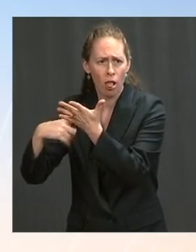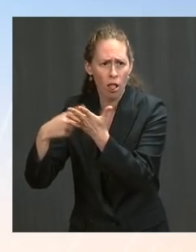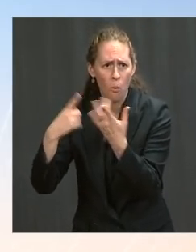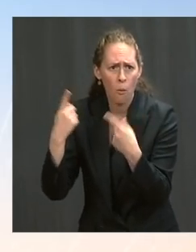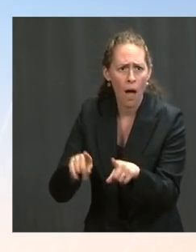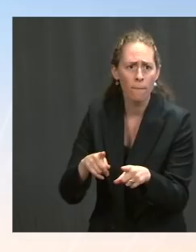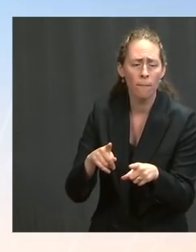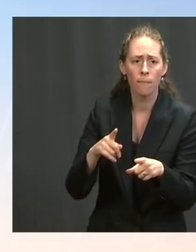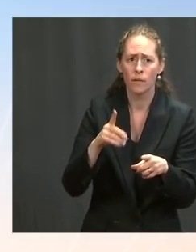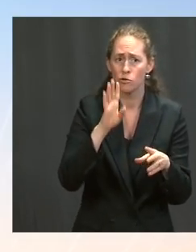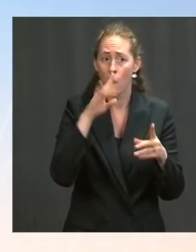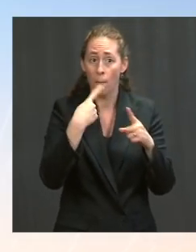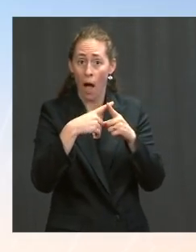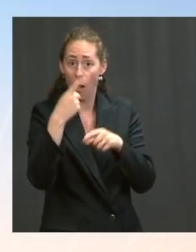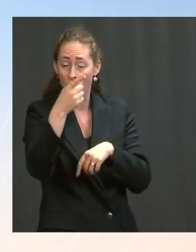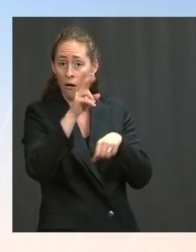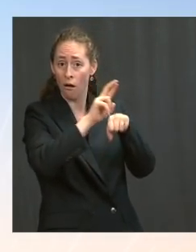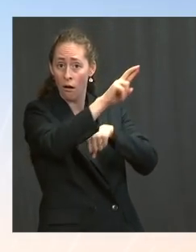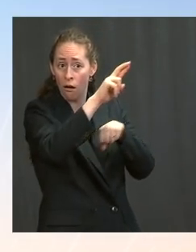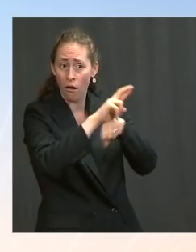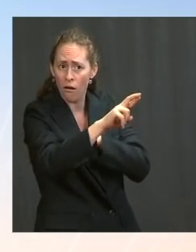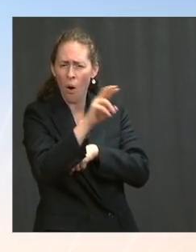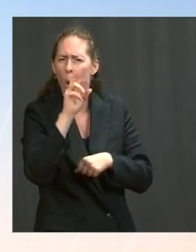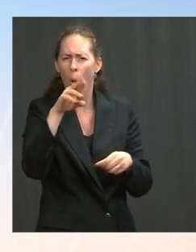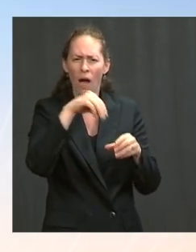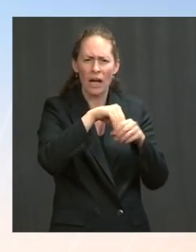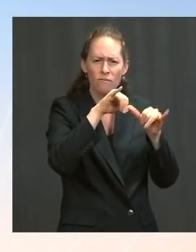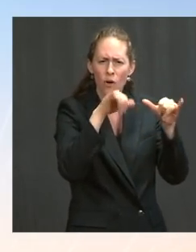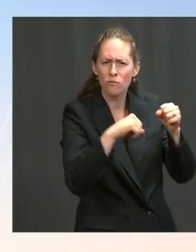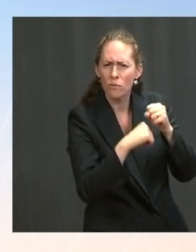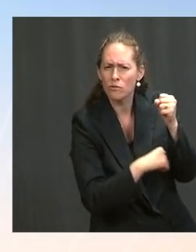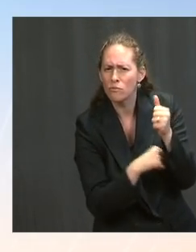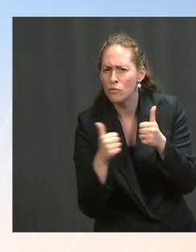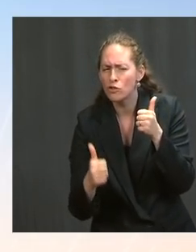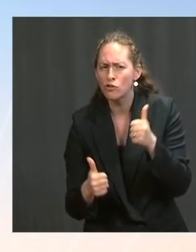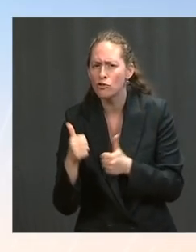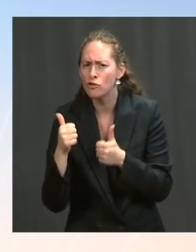The Press: Yeah, yeah. Ms. Psaki: I was, like, "Huh." We have been in touch with a range of Democrats